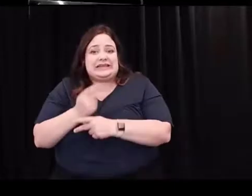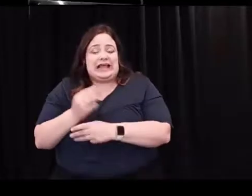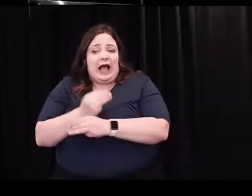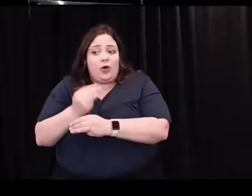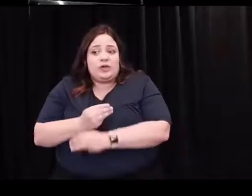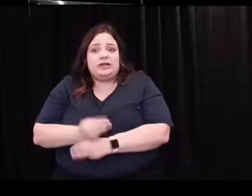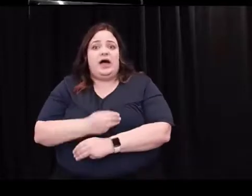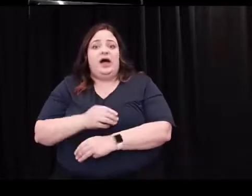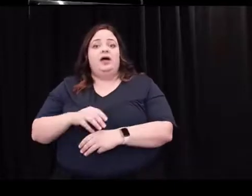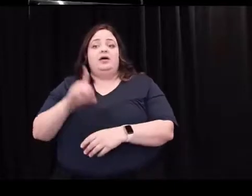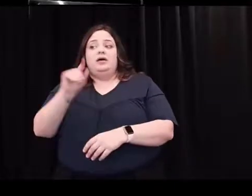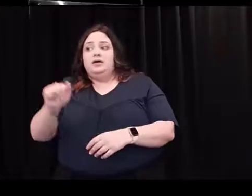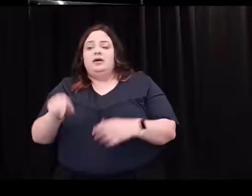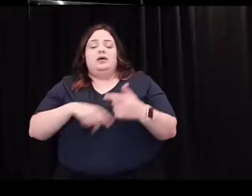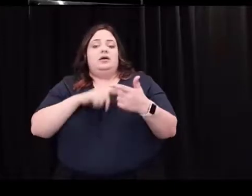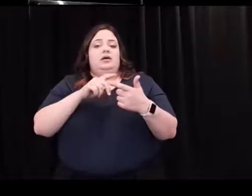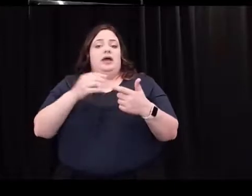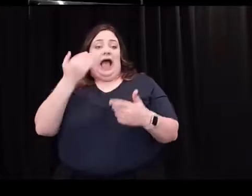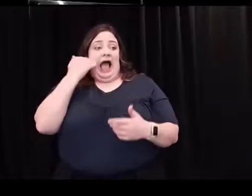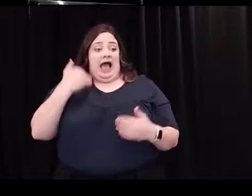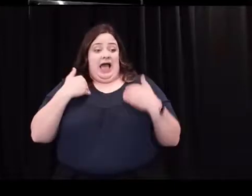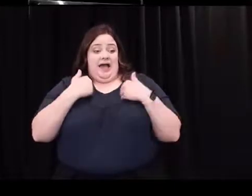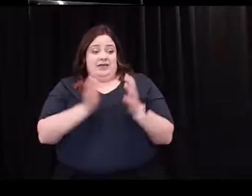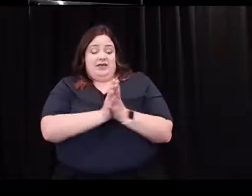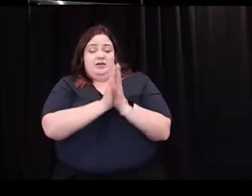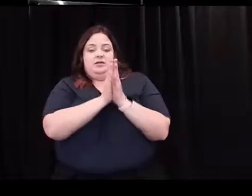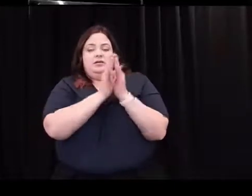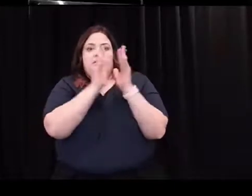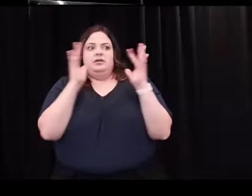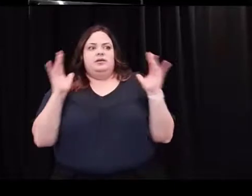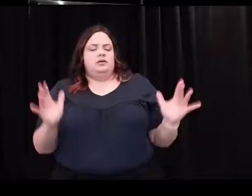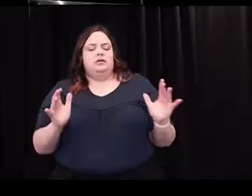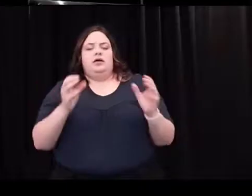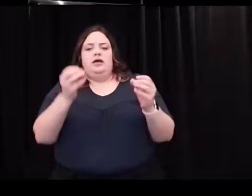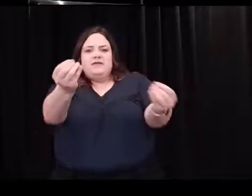where yeah giving them an absolute mountain you know like a wall of information is just